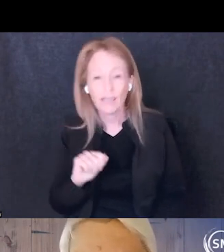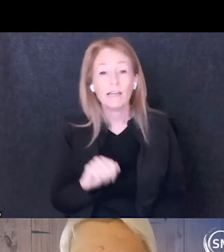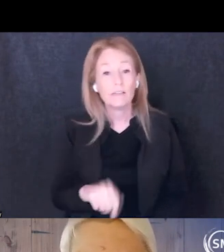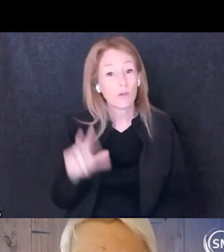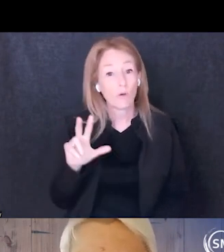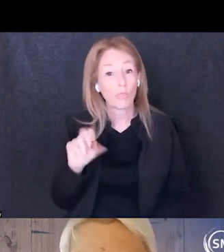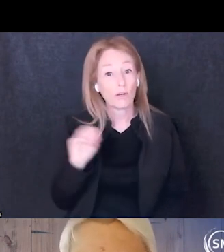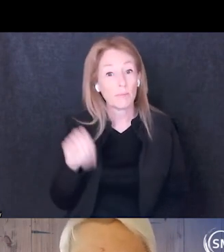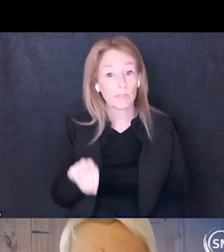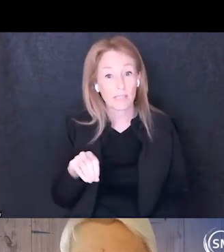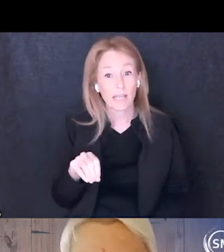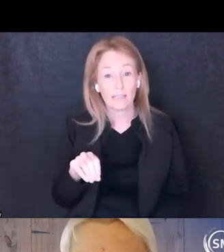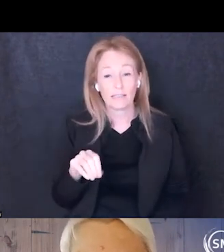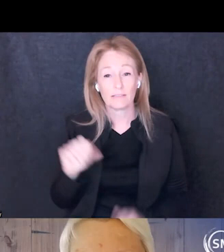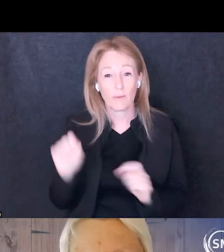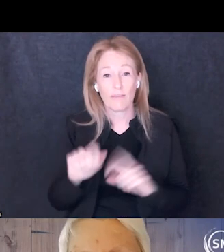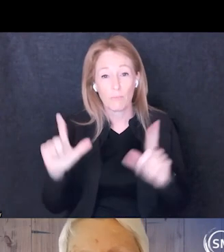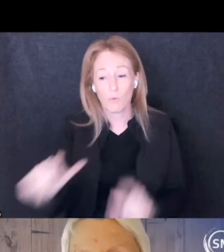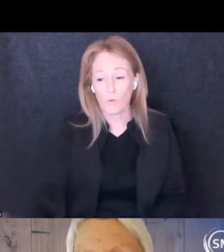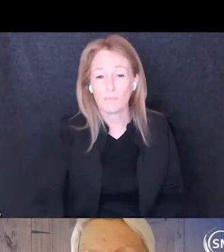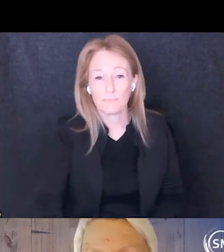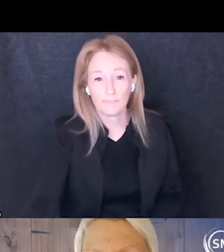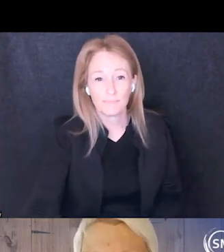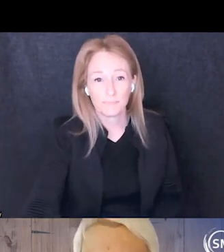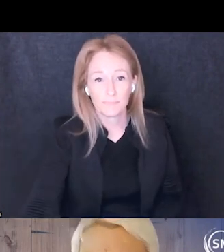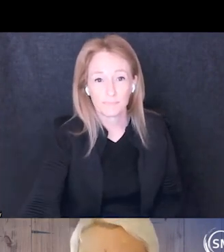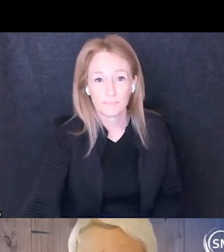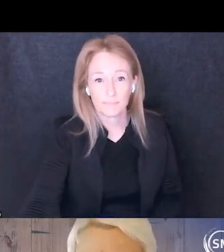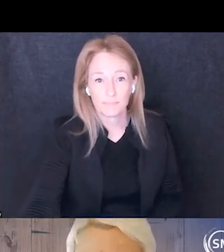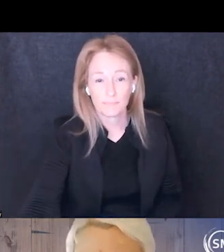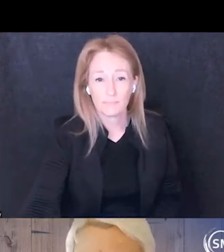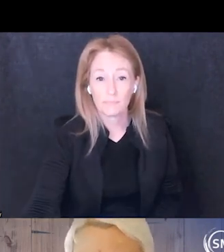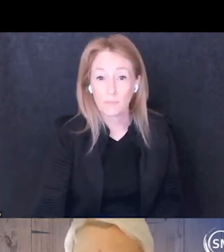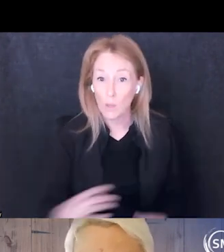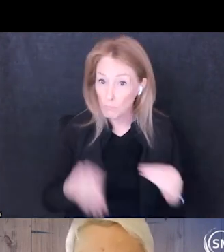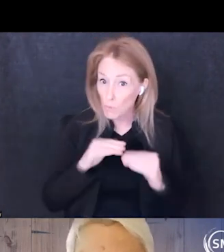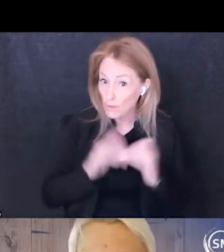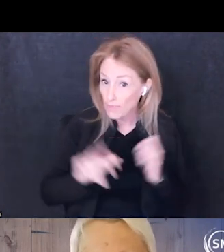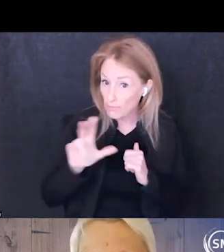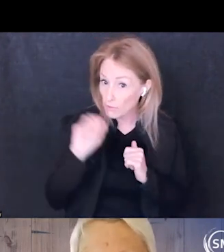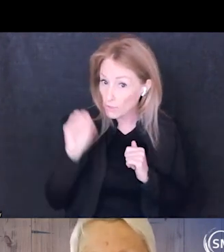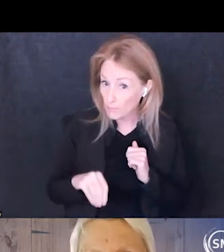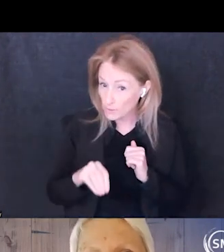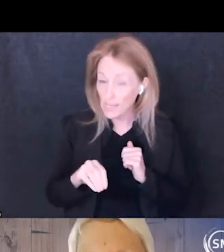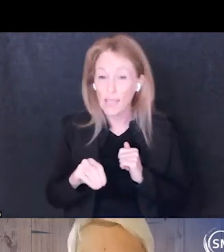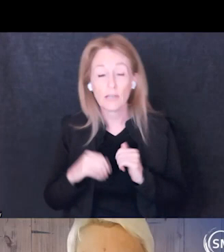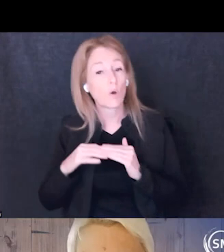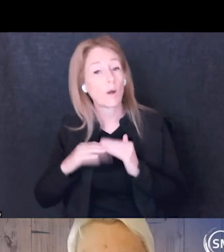: I'M GOING TO SAY 30%. : OKAY. 30%. SO IS IT HIGHER THAN 30% LIFETIME PREVALENCE OR LOWER?